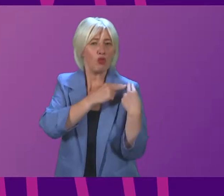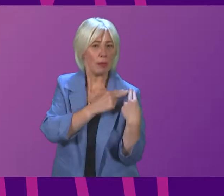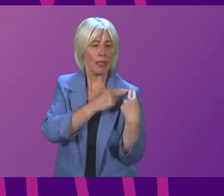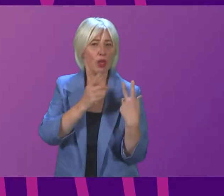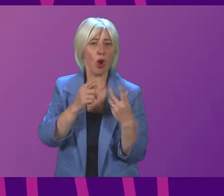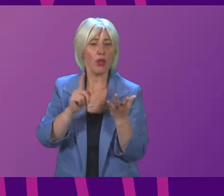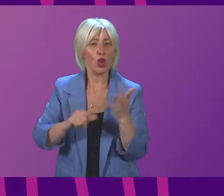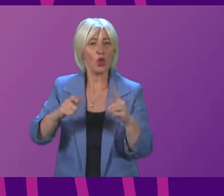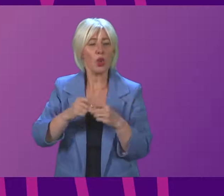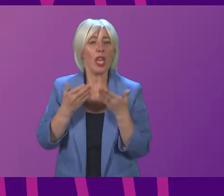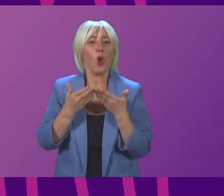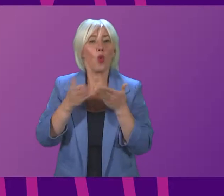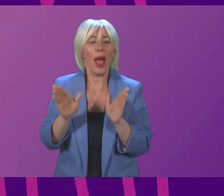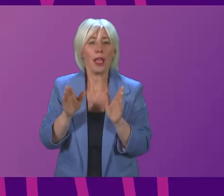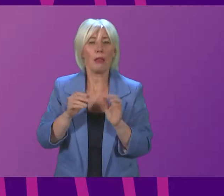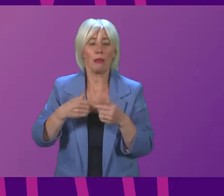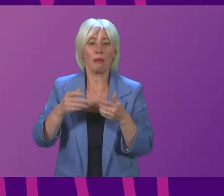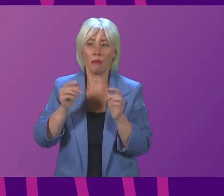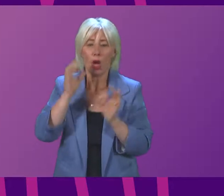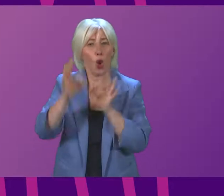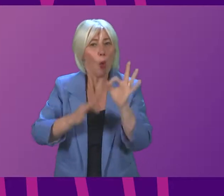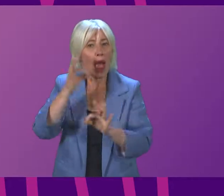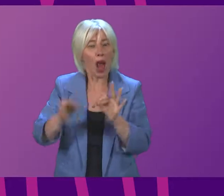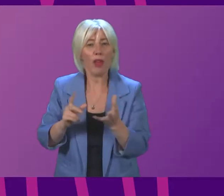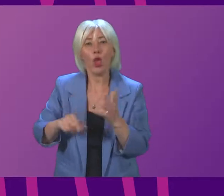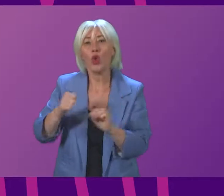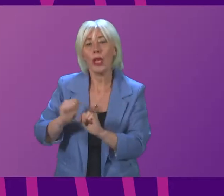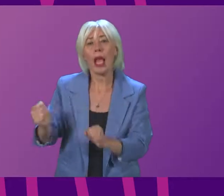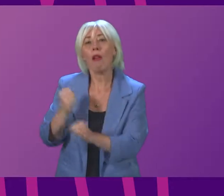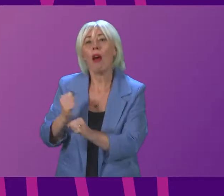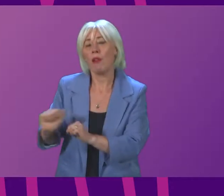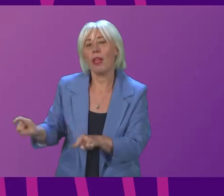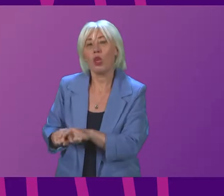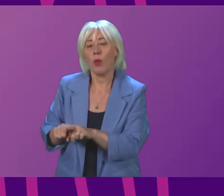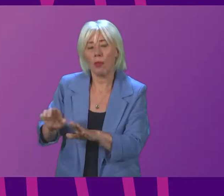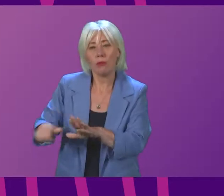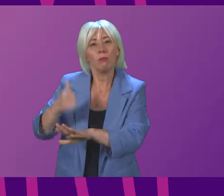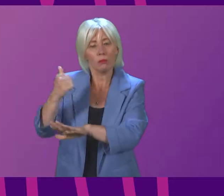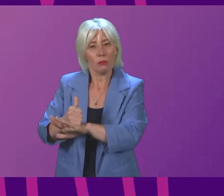Kingdom-wide public inquiry that the UK Government has undertaken to establish, as well as any issues